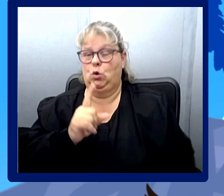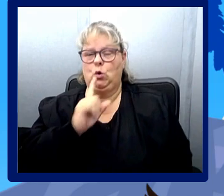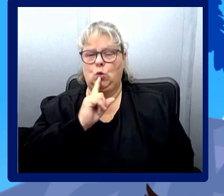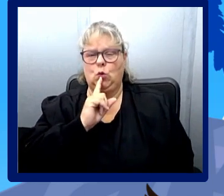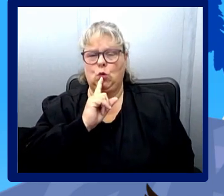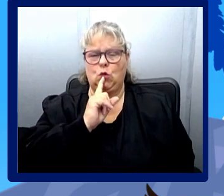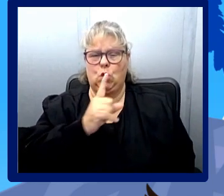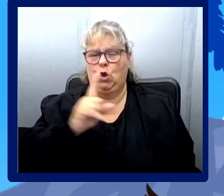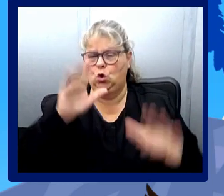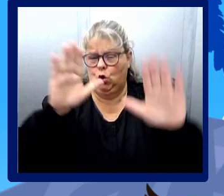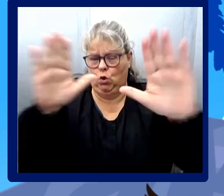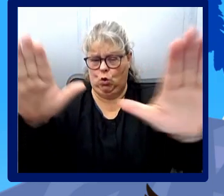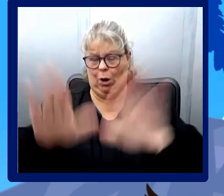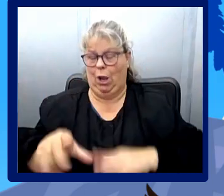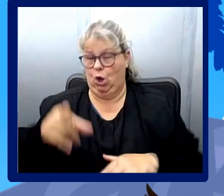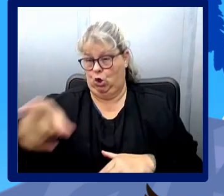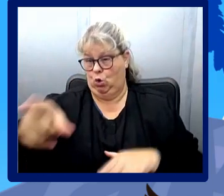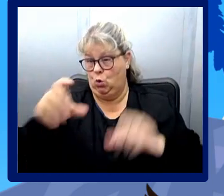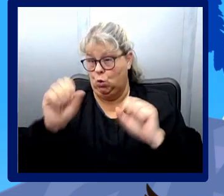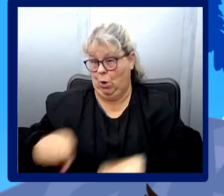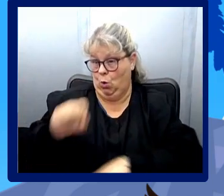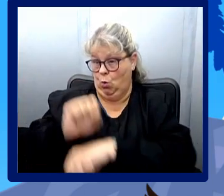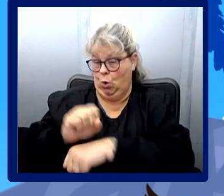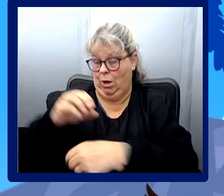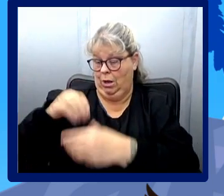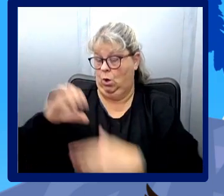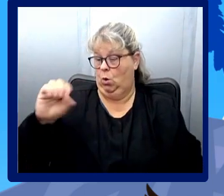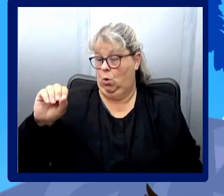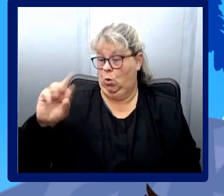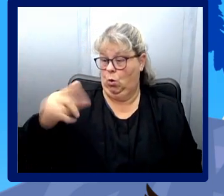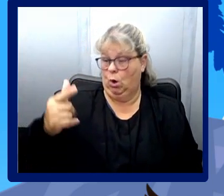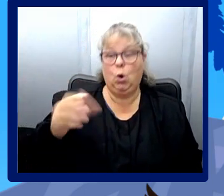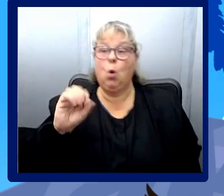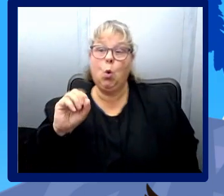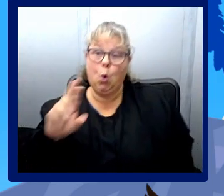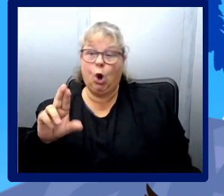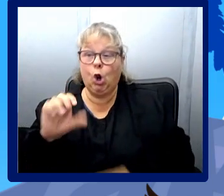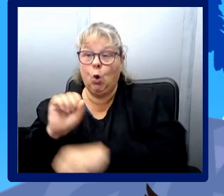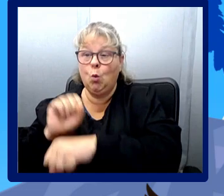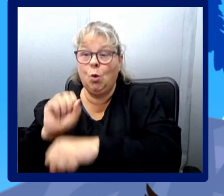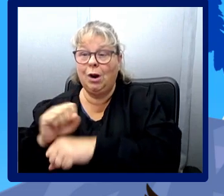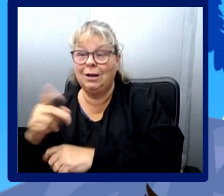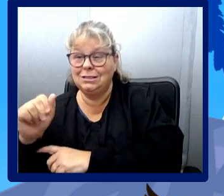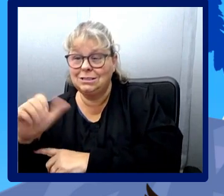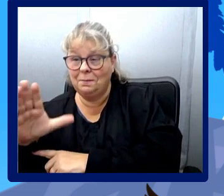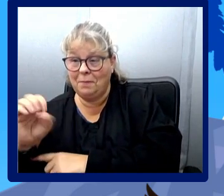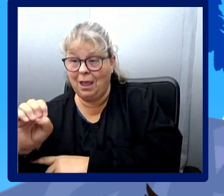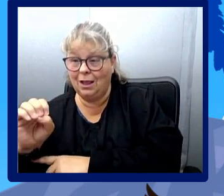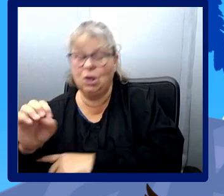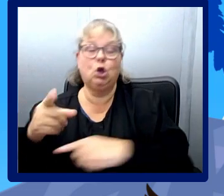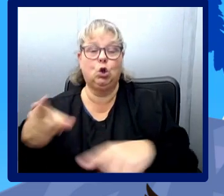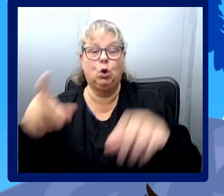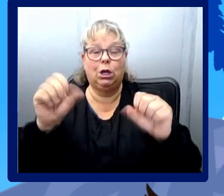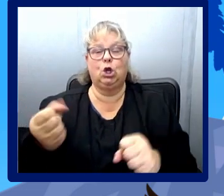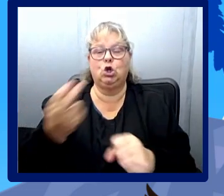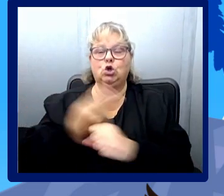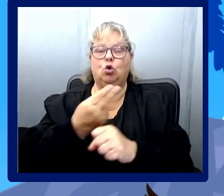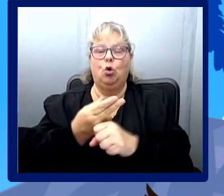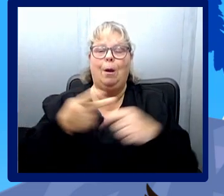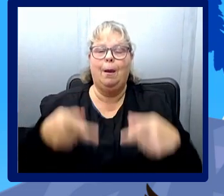and not be necessarily in this area in the org. Now let's go to the CMS Content Type Manager.